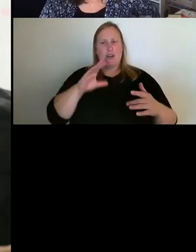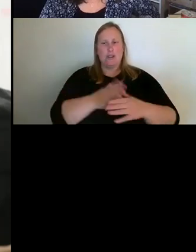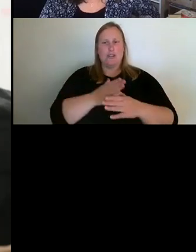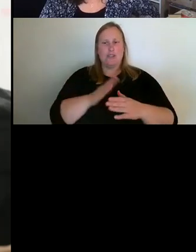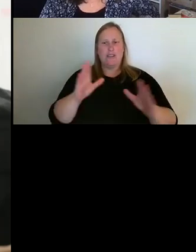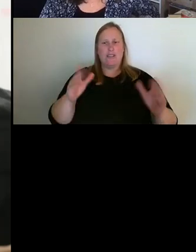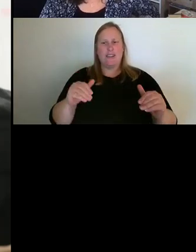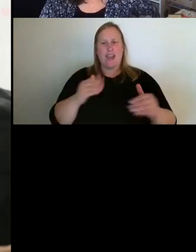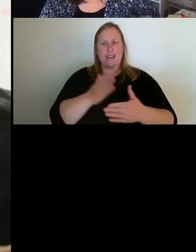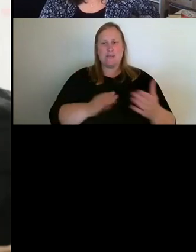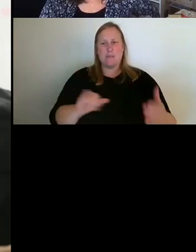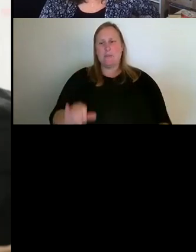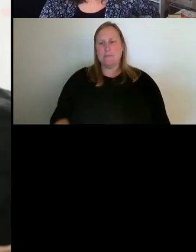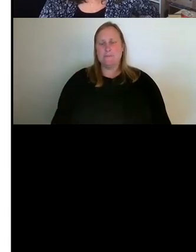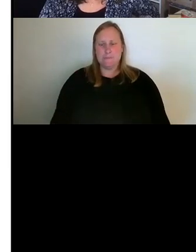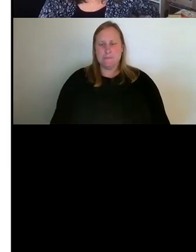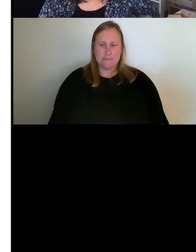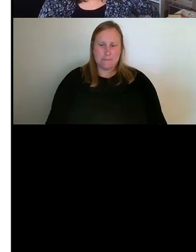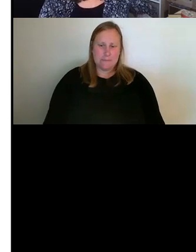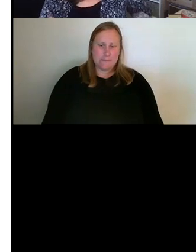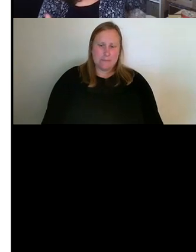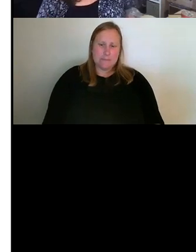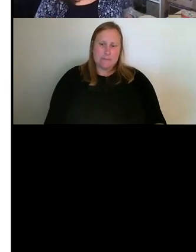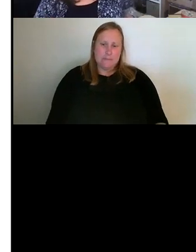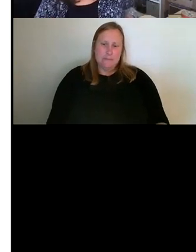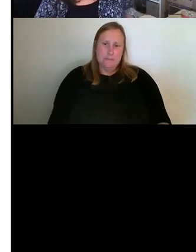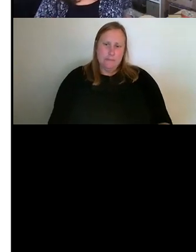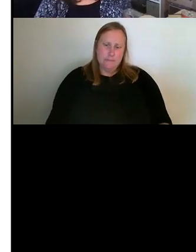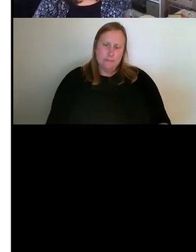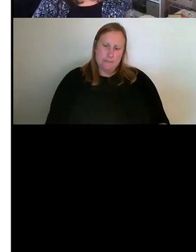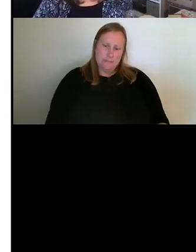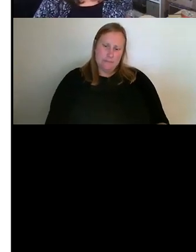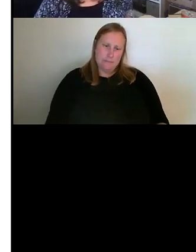because it's so important. Glenda Sims: So, this might come as a surprise